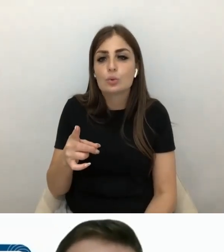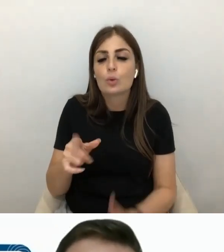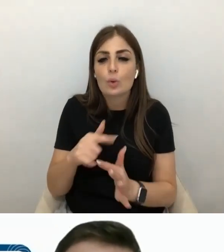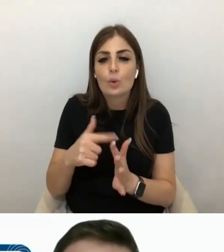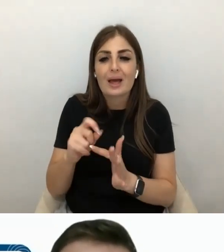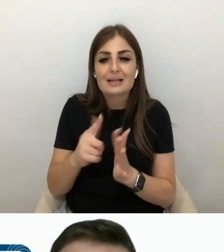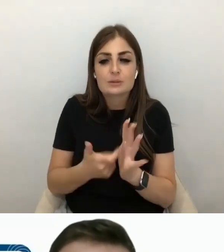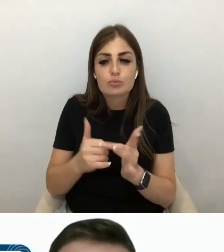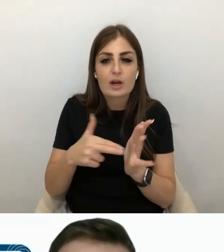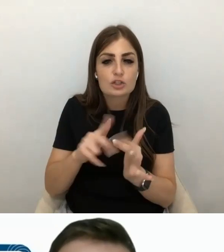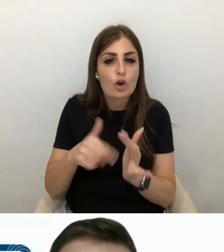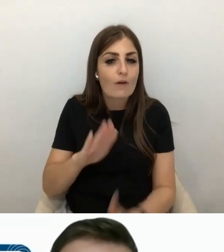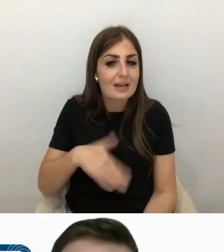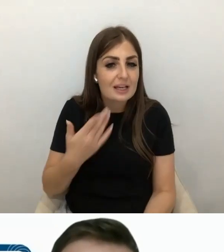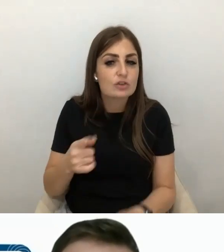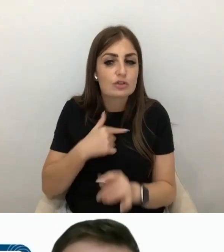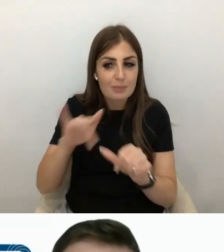and are yet to receive a response.